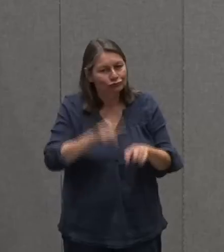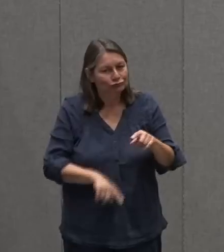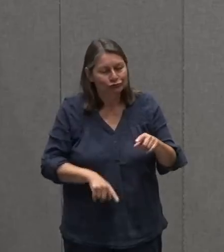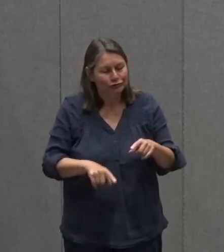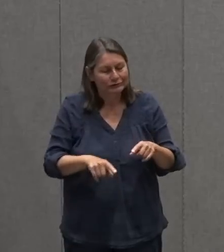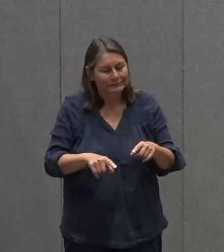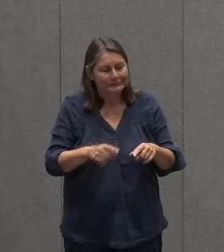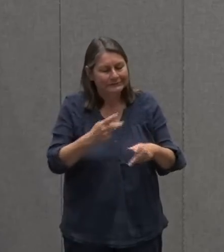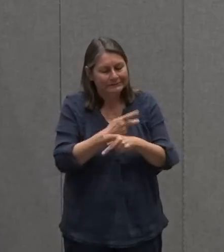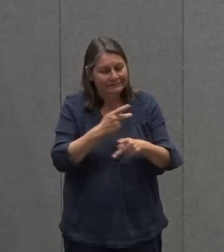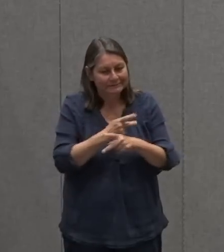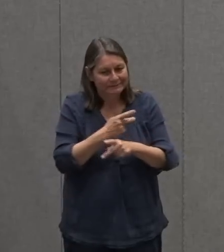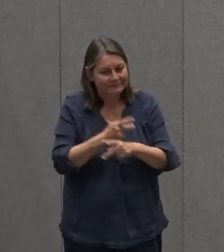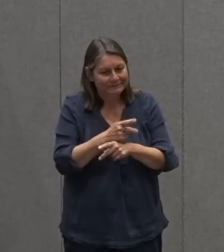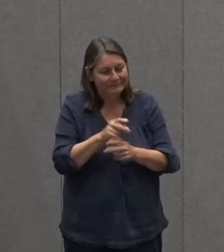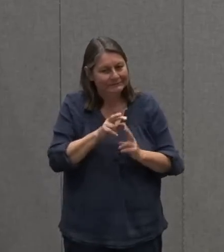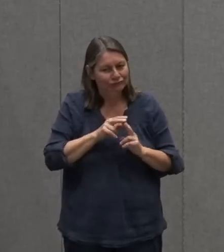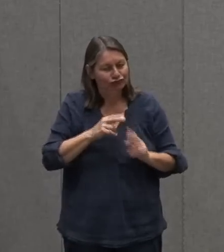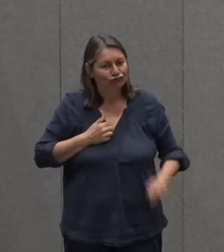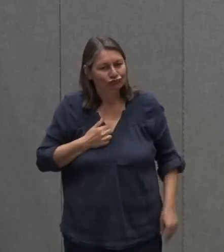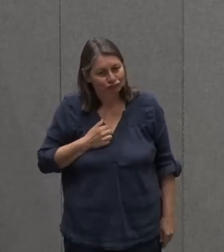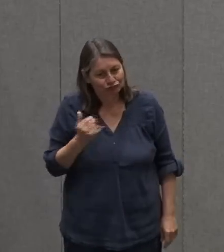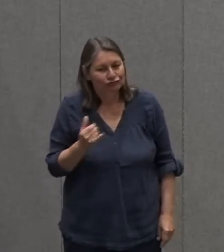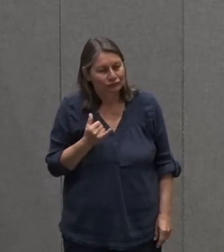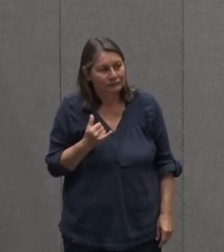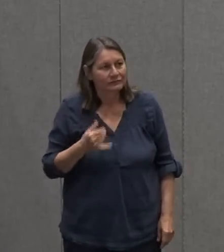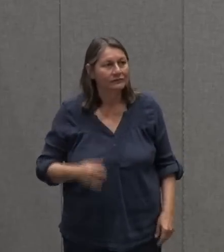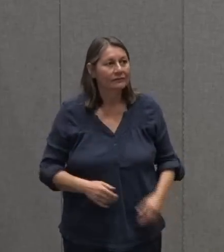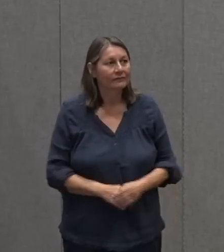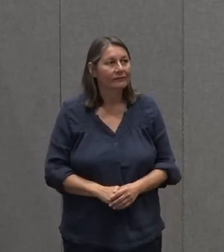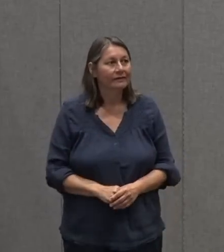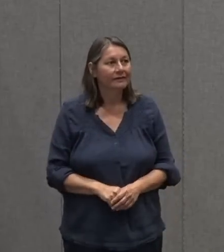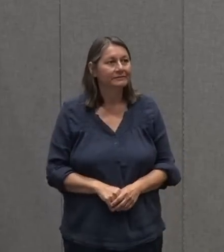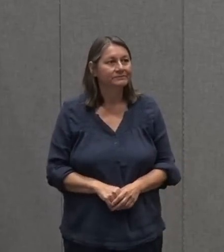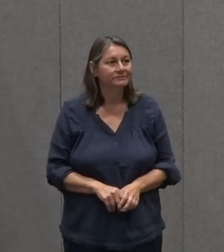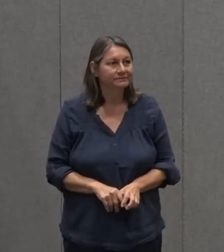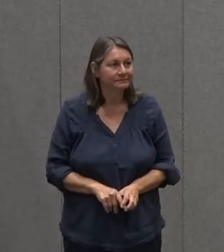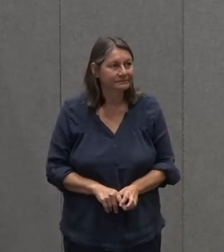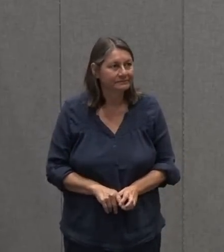All right. So if you take, so I need to switch with you again. Okay, I get out of here.